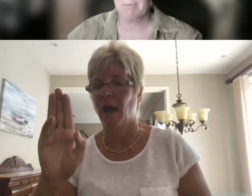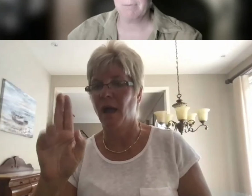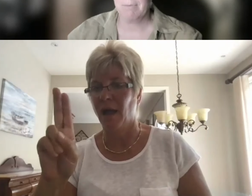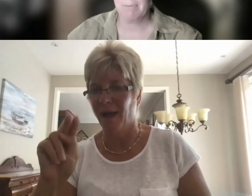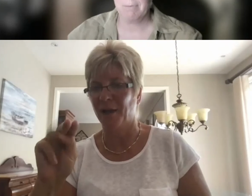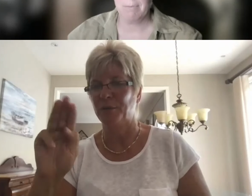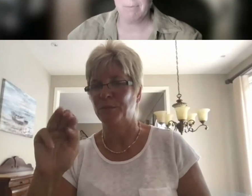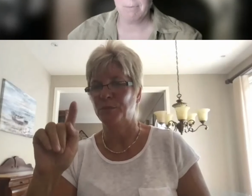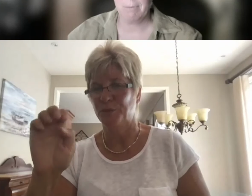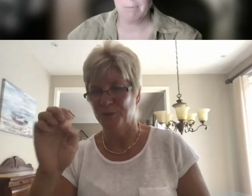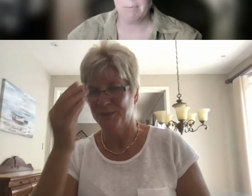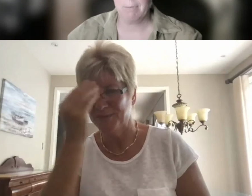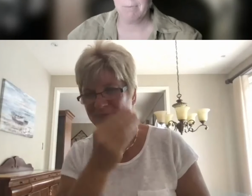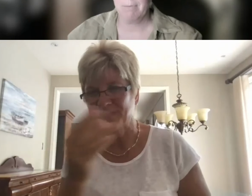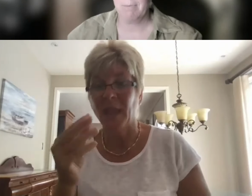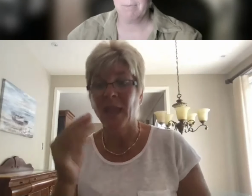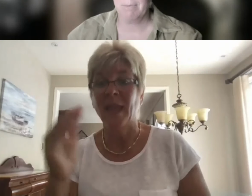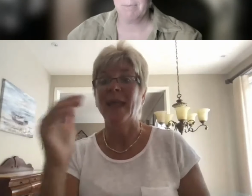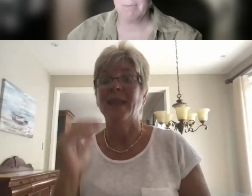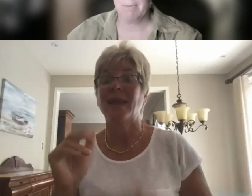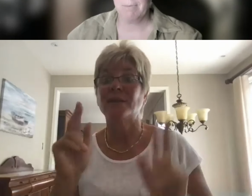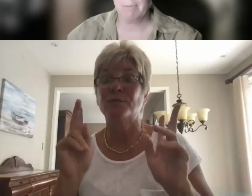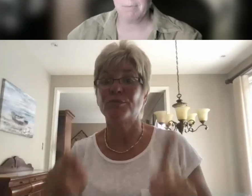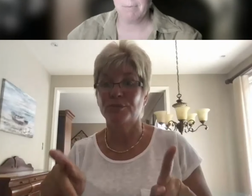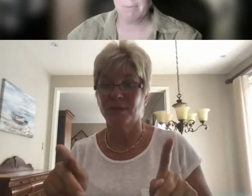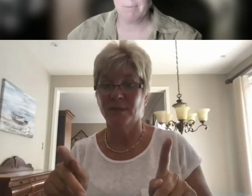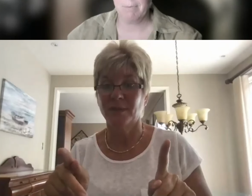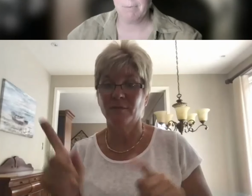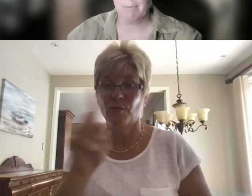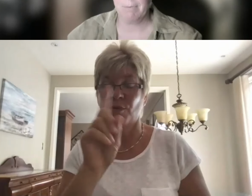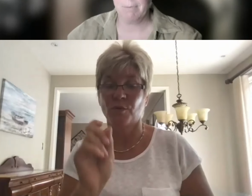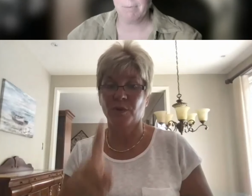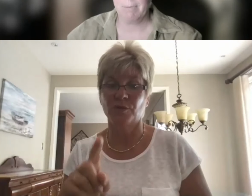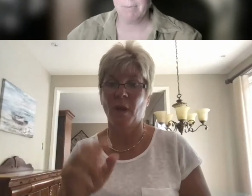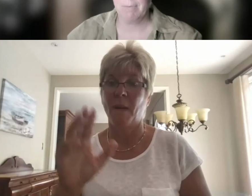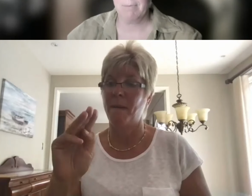The next person I'm going to allow to ask a question is Monica Singh.